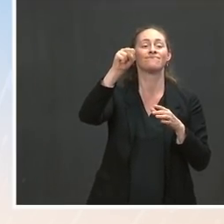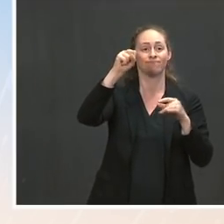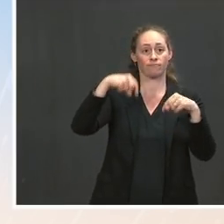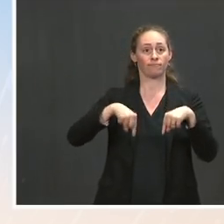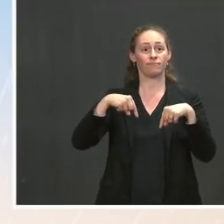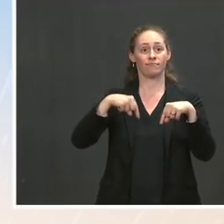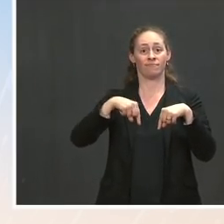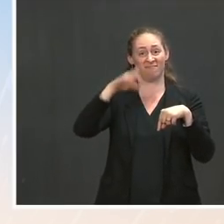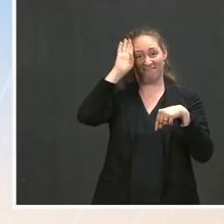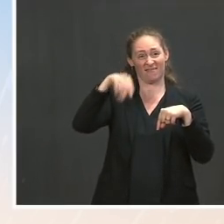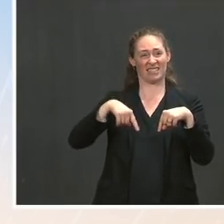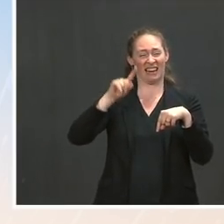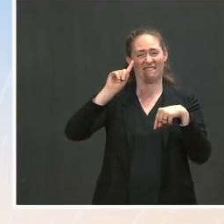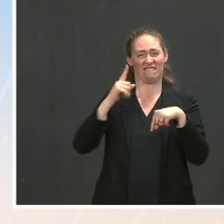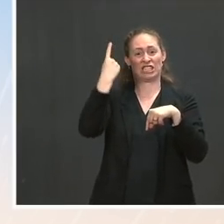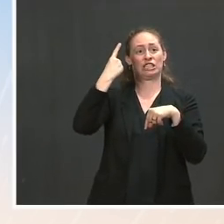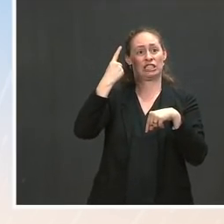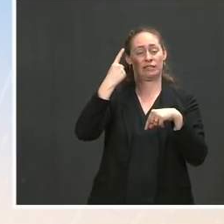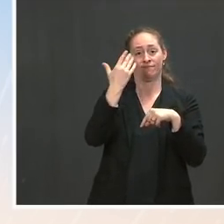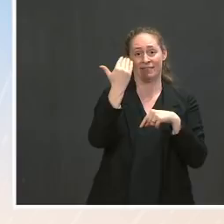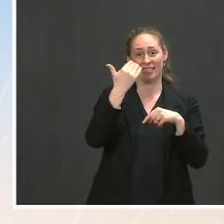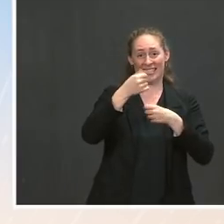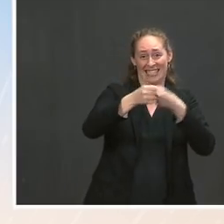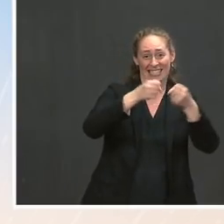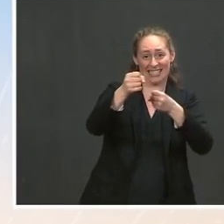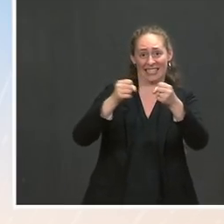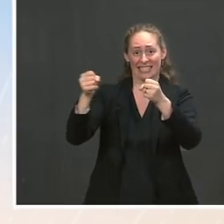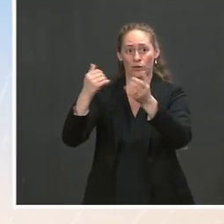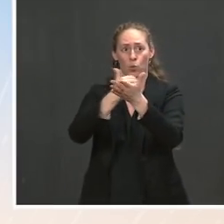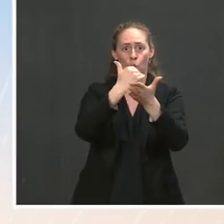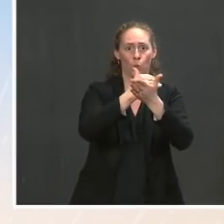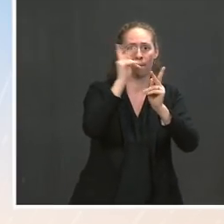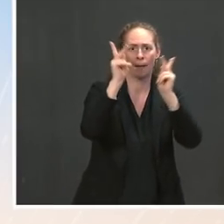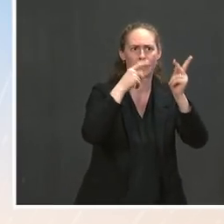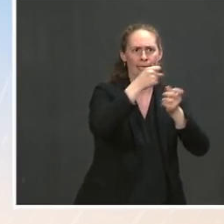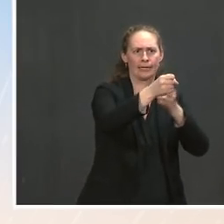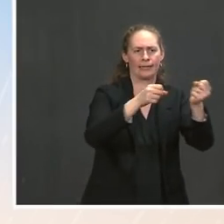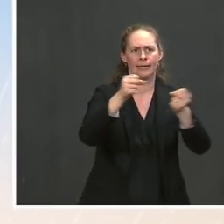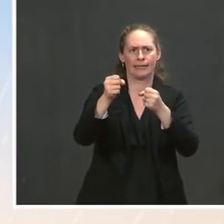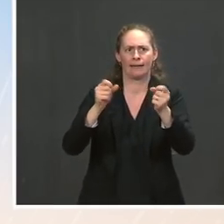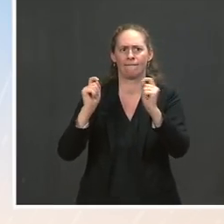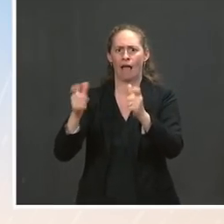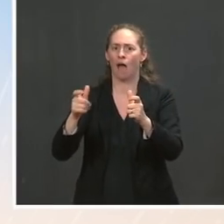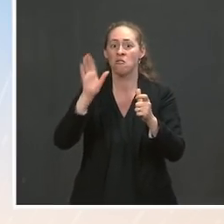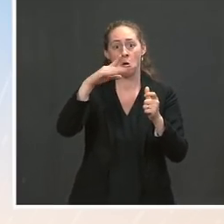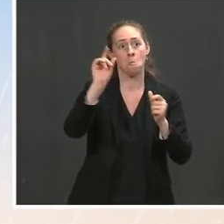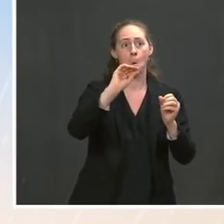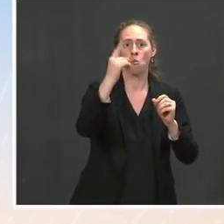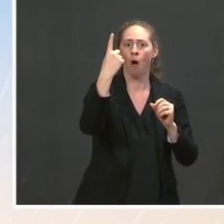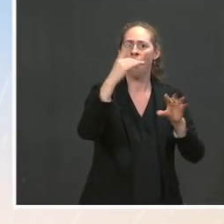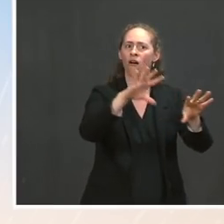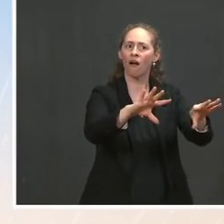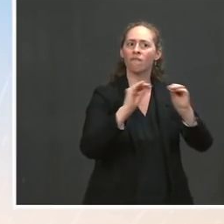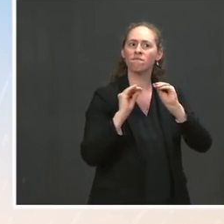and without a single one dropping out, if we're just making comparisons between administrations. He certainly wants to have an FDA commissioner in place.